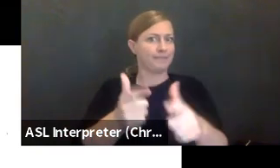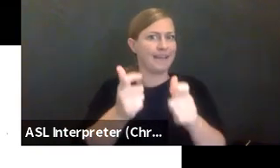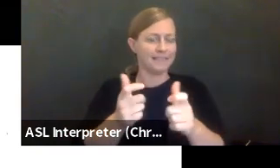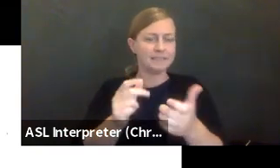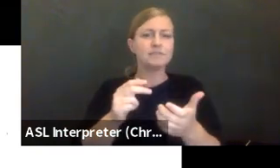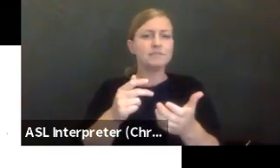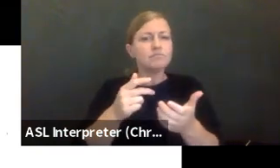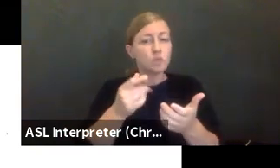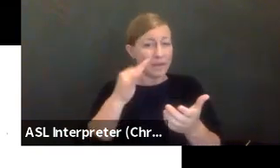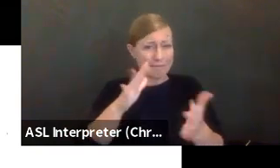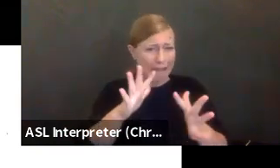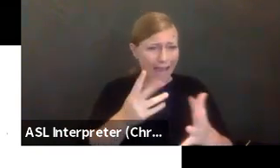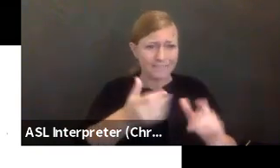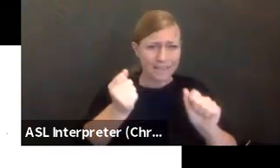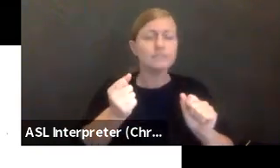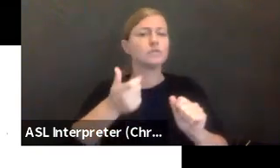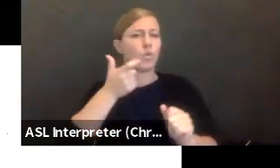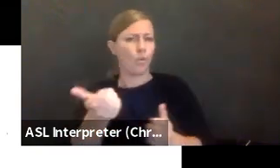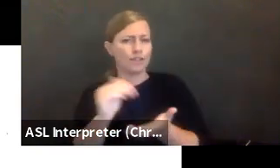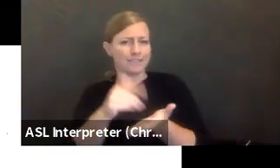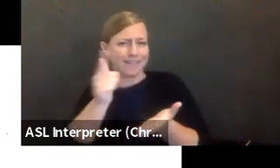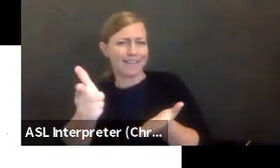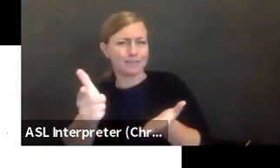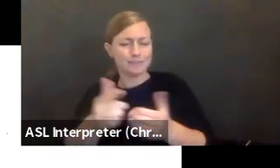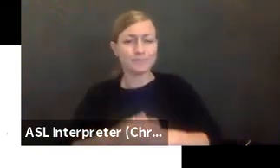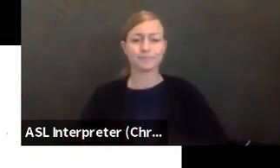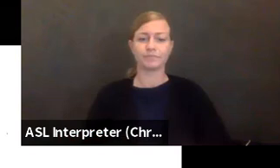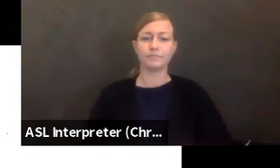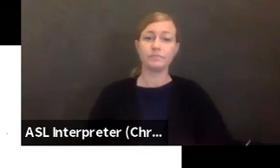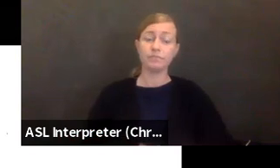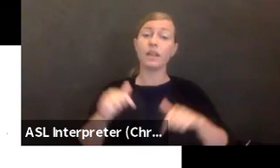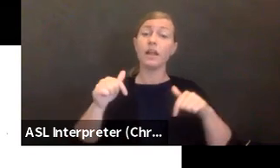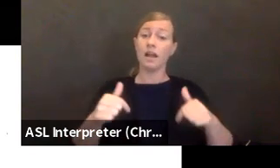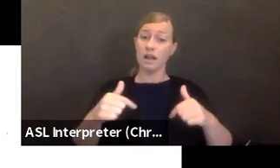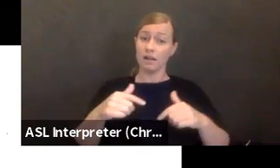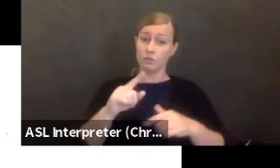We will have them posted on the AESD website however because of the clock hours are for attendance it will not count as clock hours because we only have you for three hours.